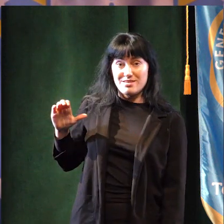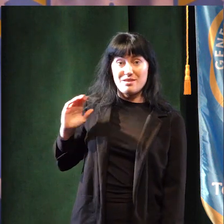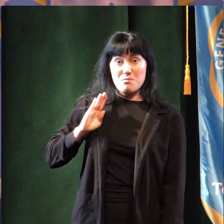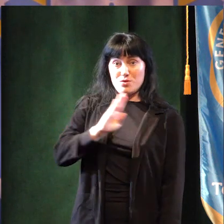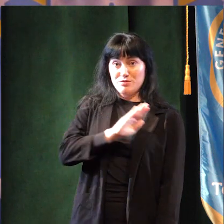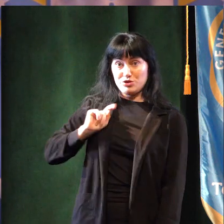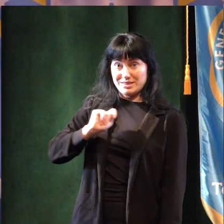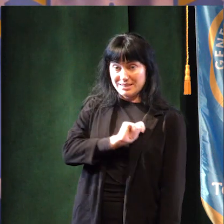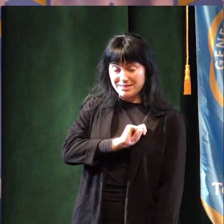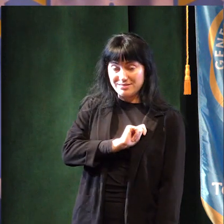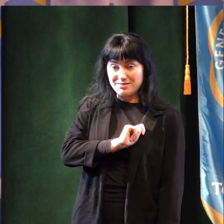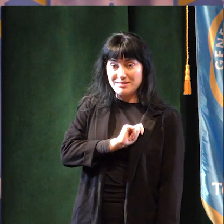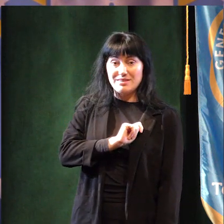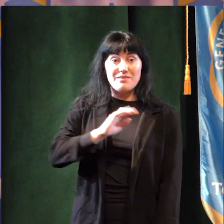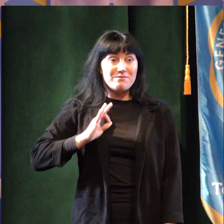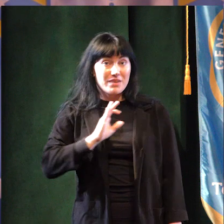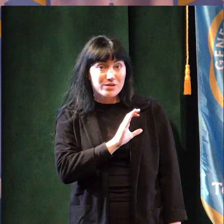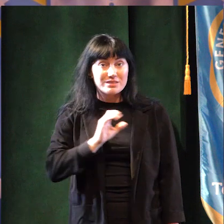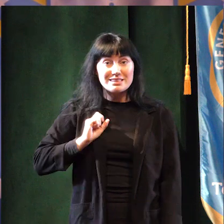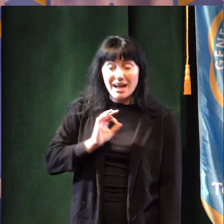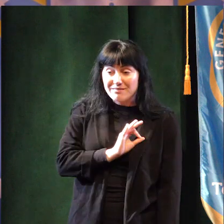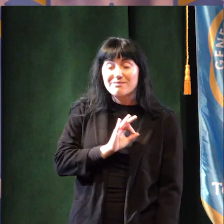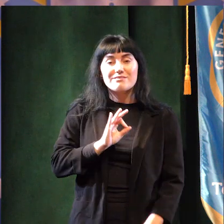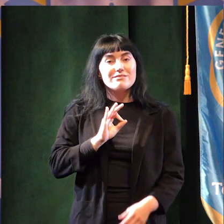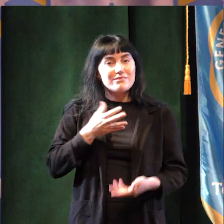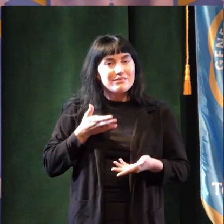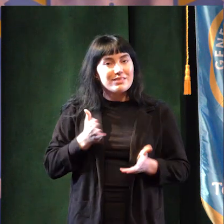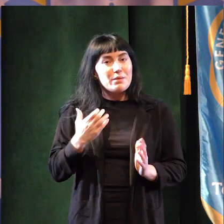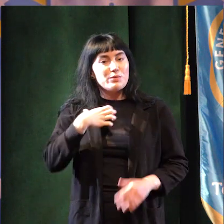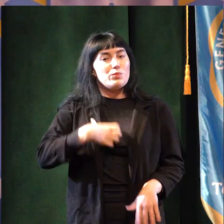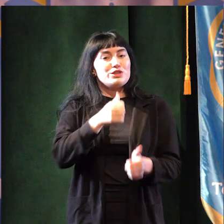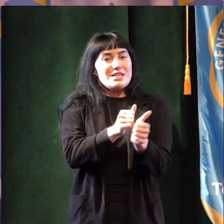Community Colleges Board of Trustees faculty and staff let me wish each of